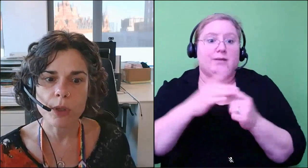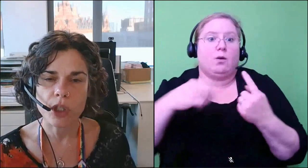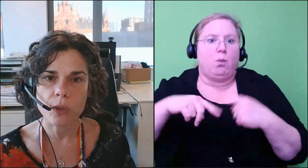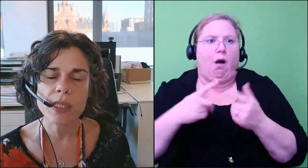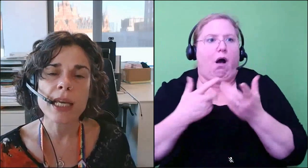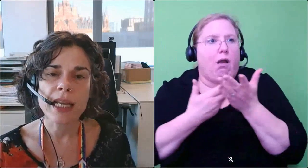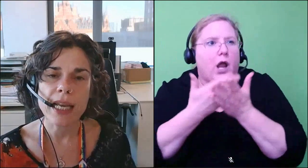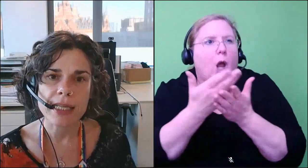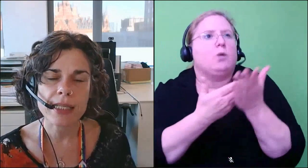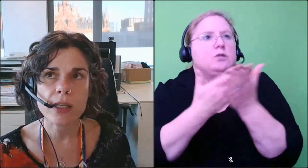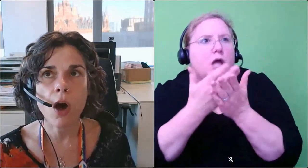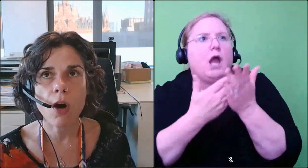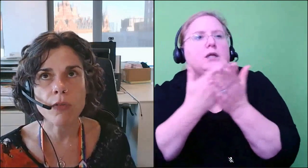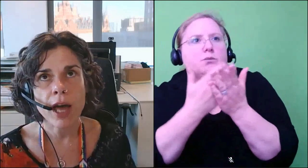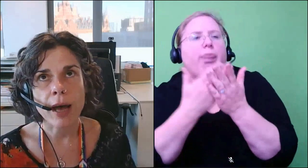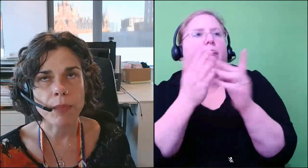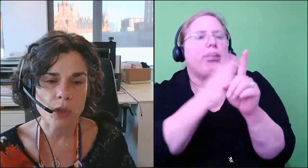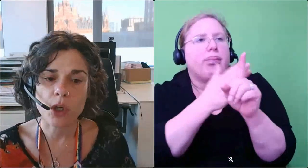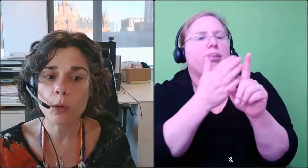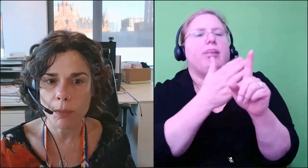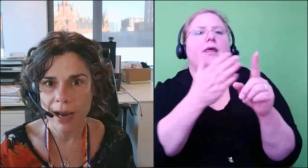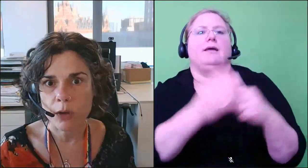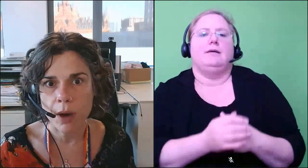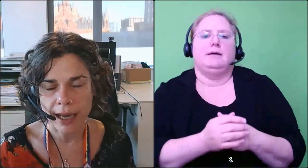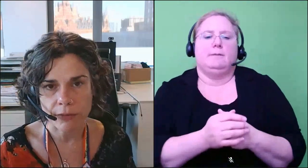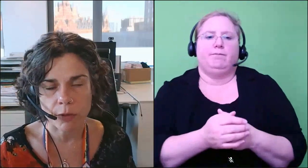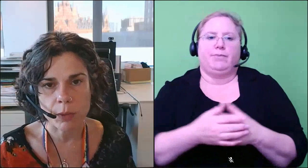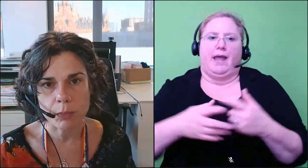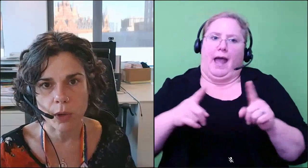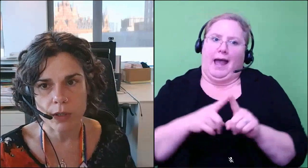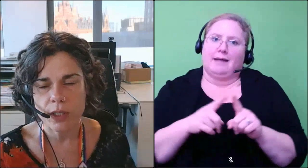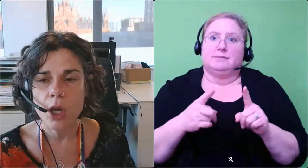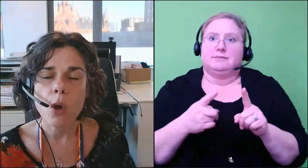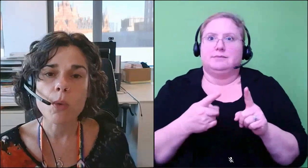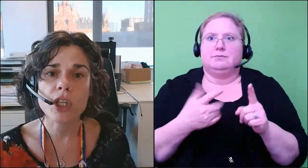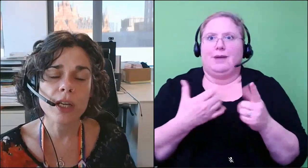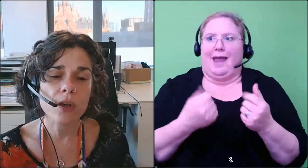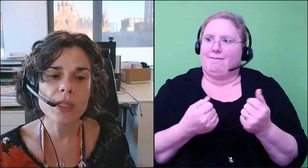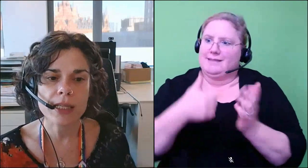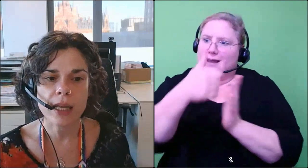produce lists of sort of comeback you might get from employers, which includes things